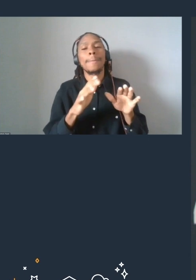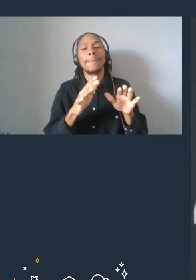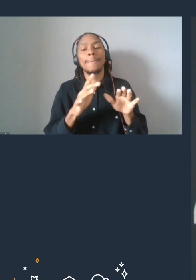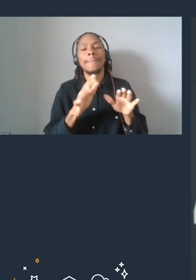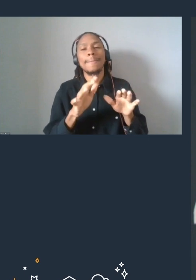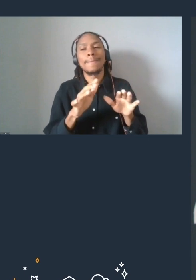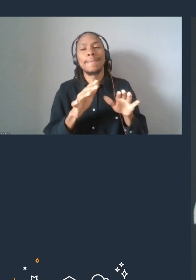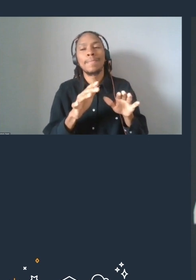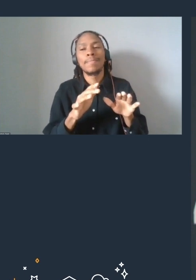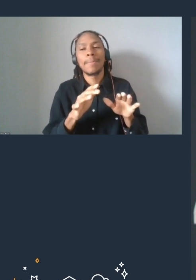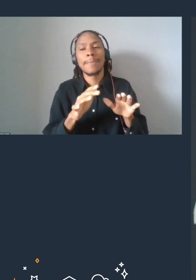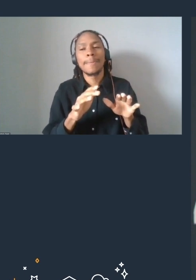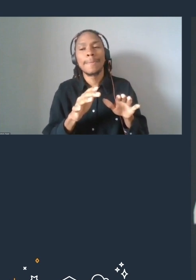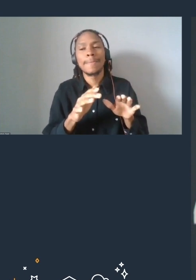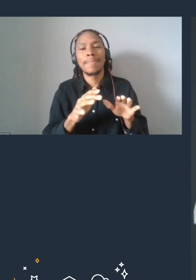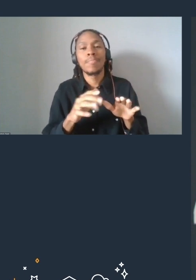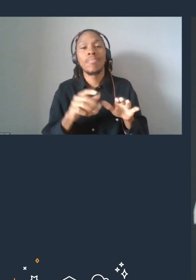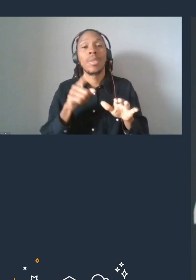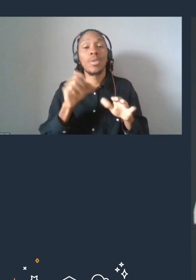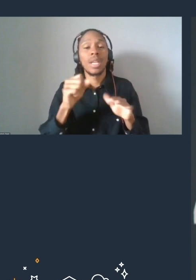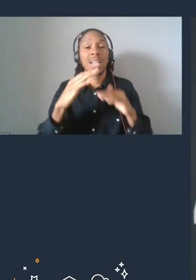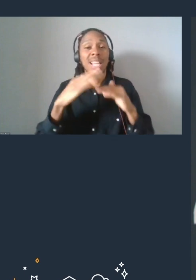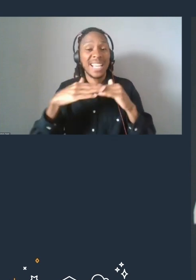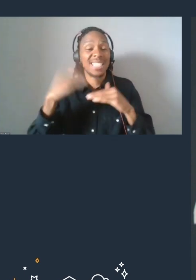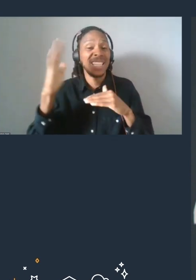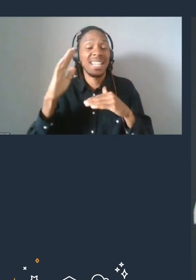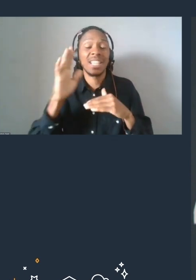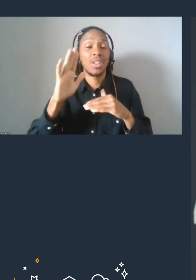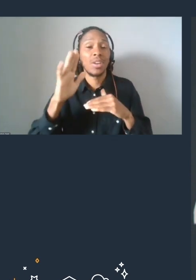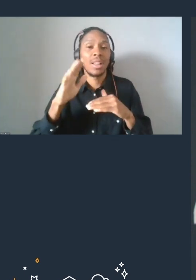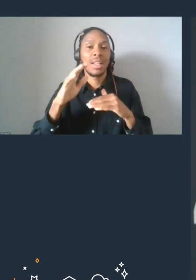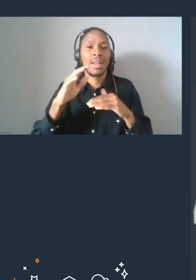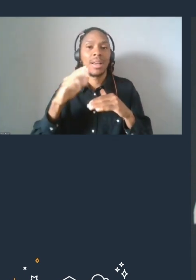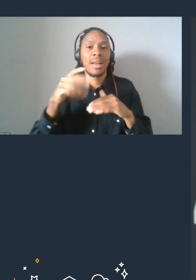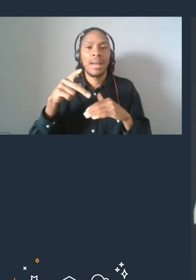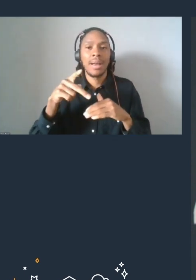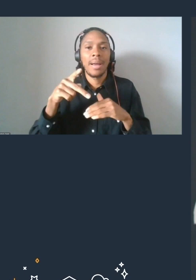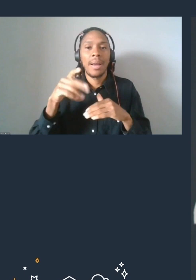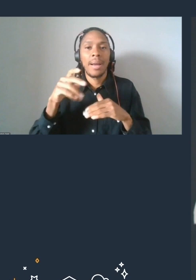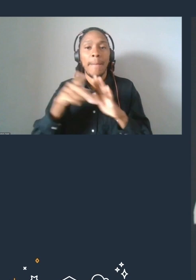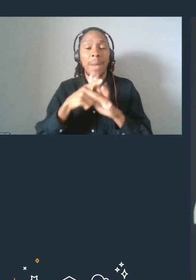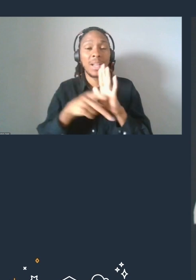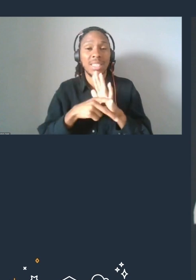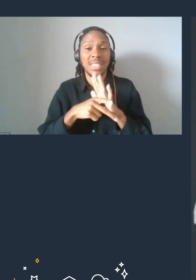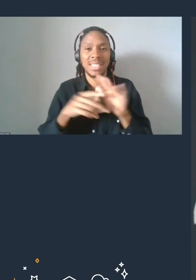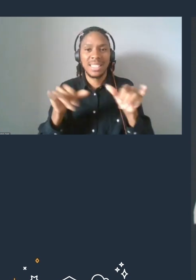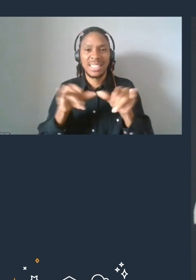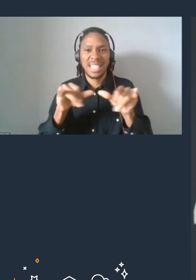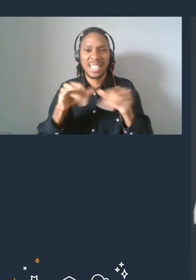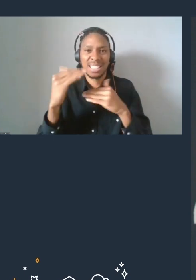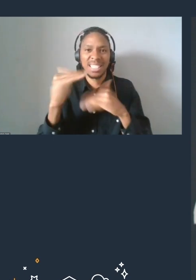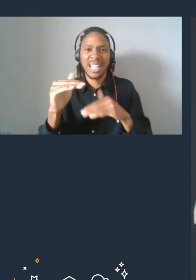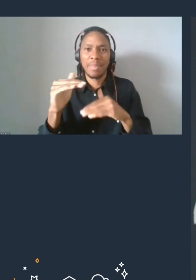exceeding your policy size limits. So these policy-finding checks would suggest you to remove